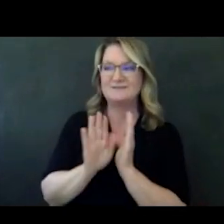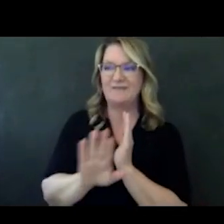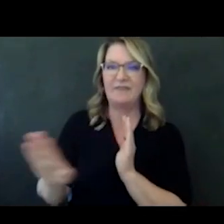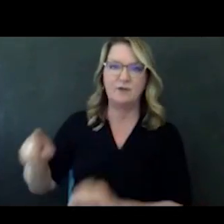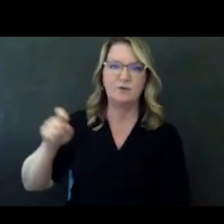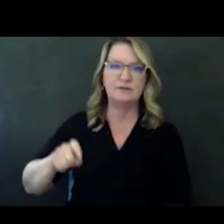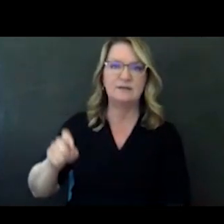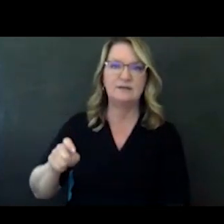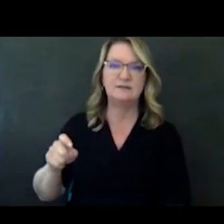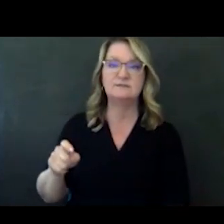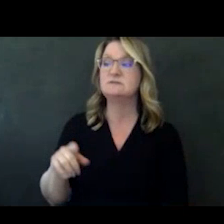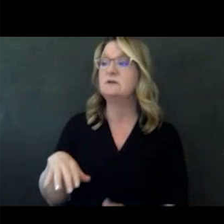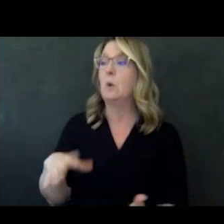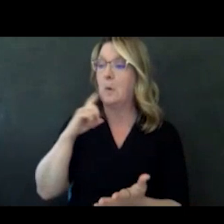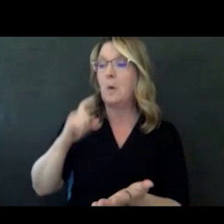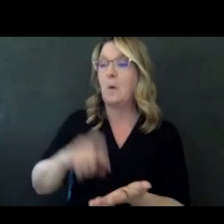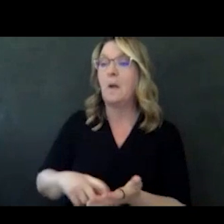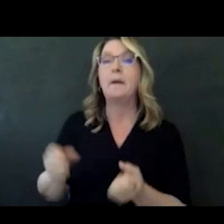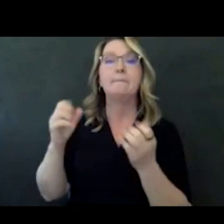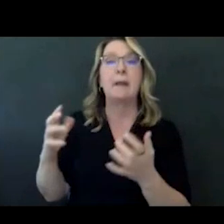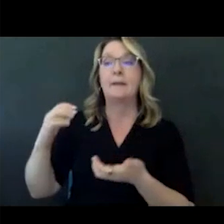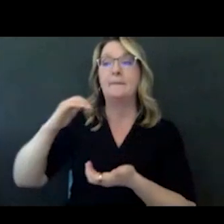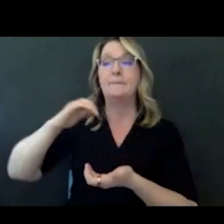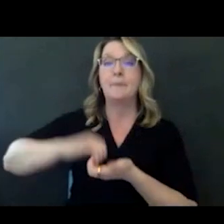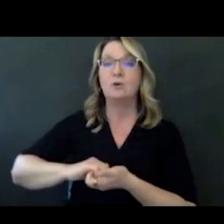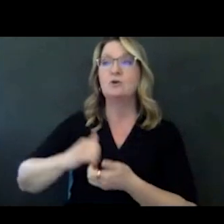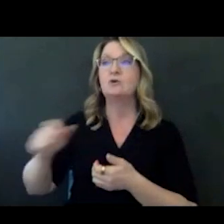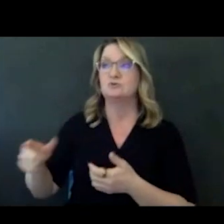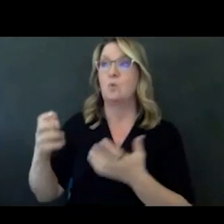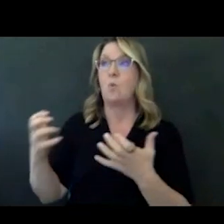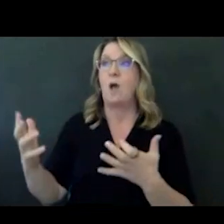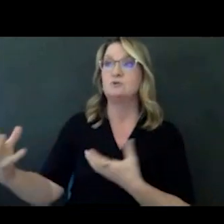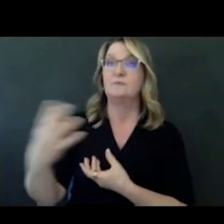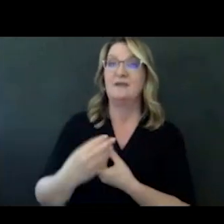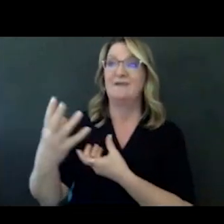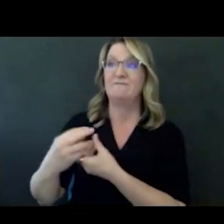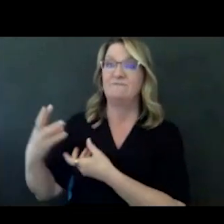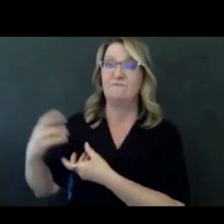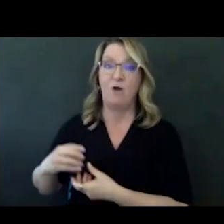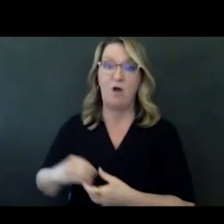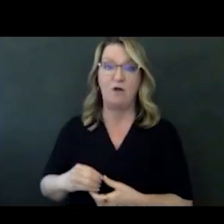we find many of our partners have a vision of participating on both sides of recruitment.